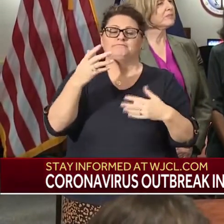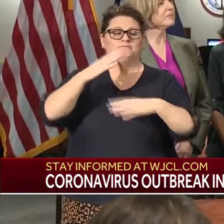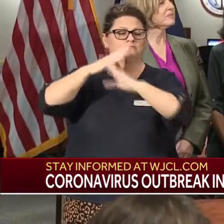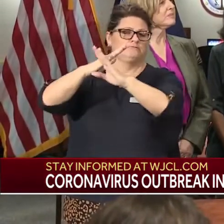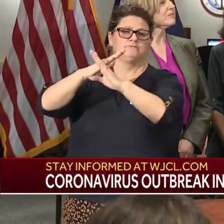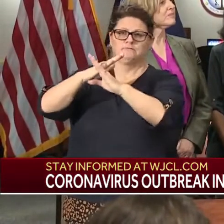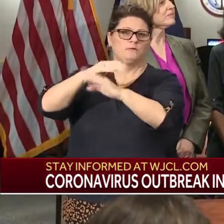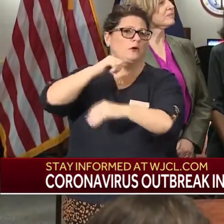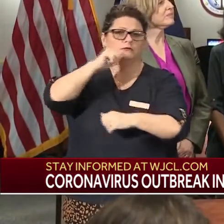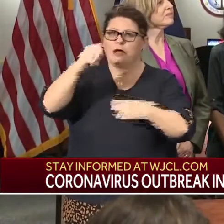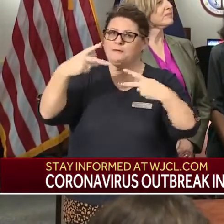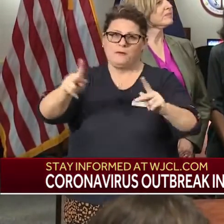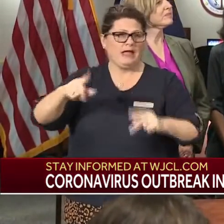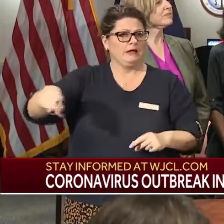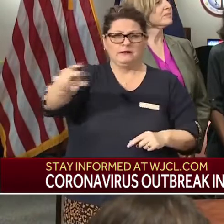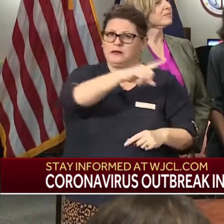IMMEDIATELY.